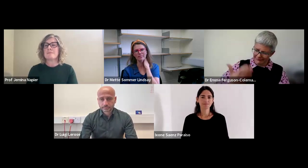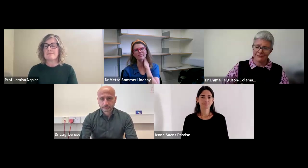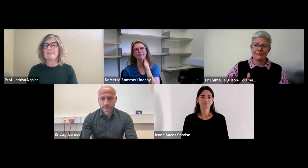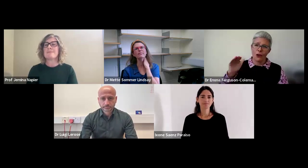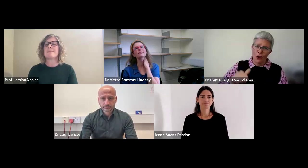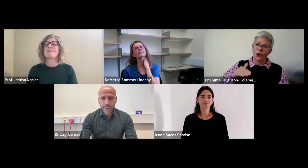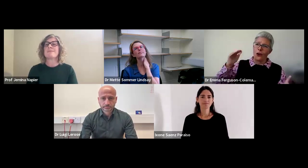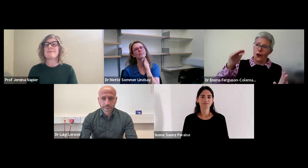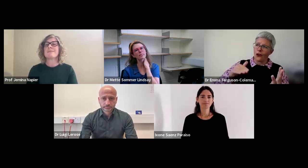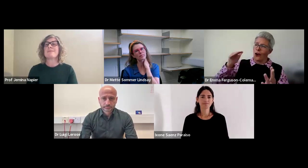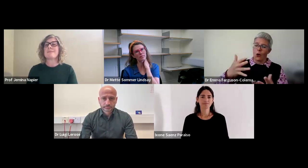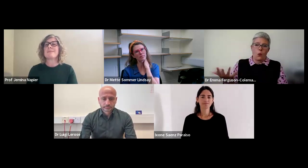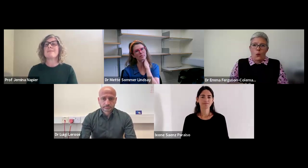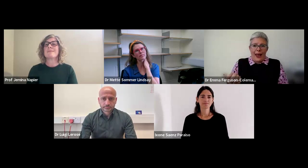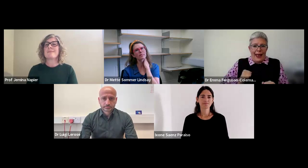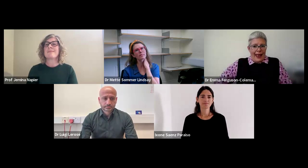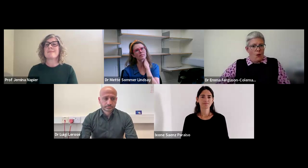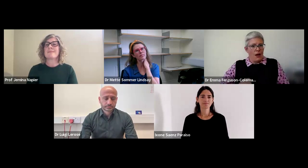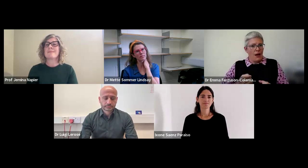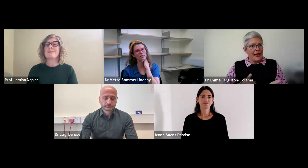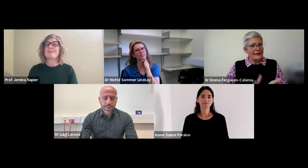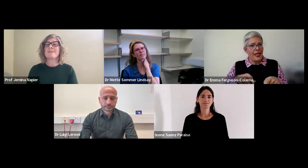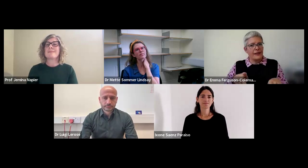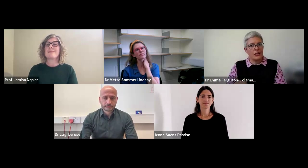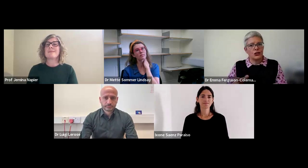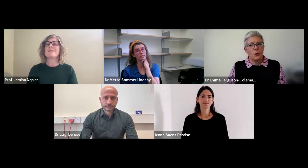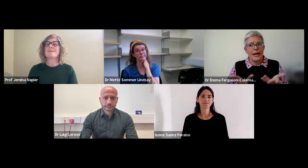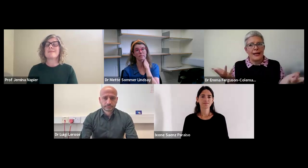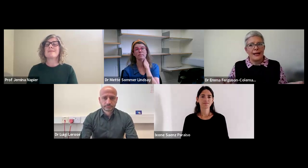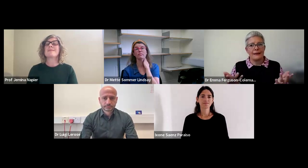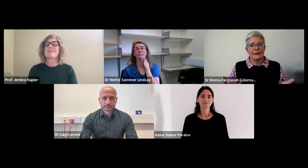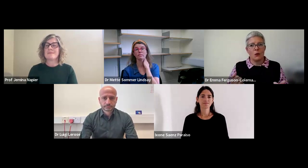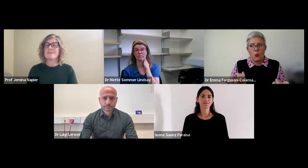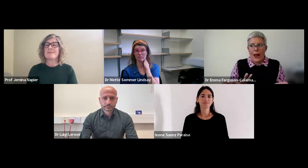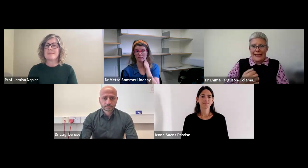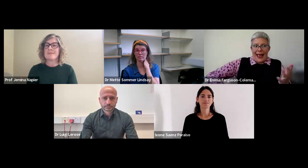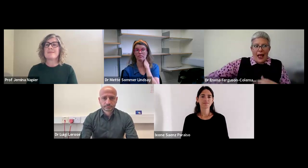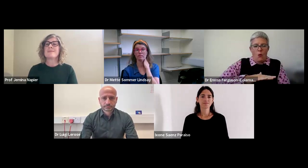and that's been in existence for a long time and, you think, "where is the BSL version of